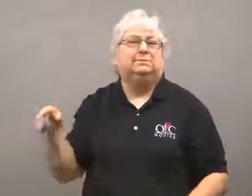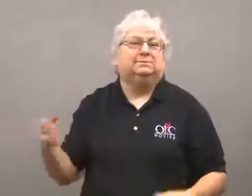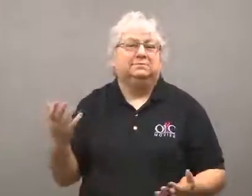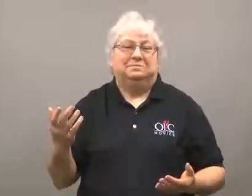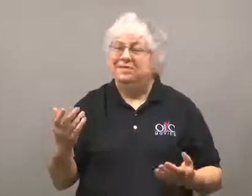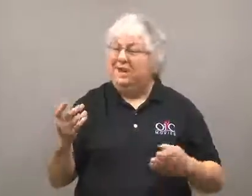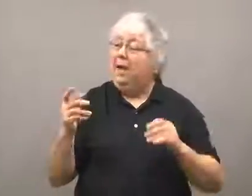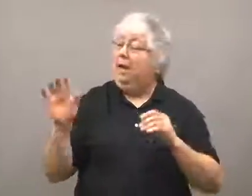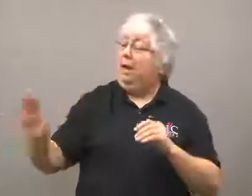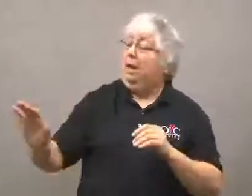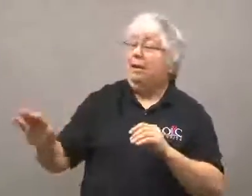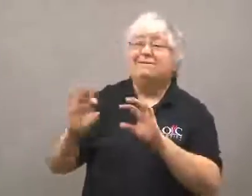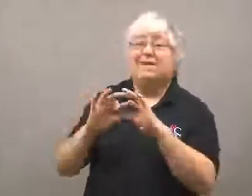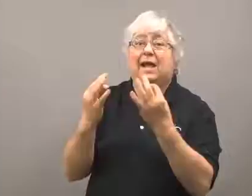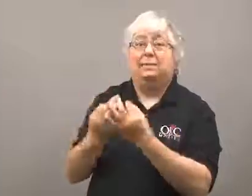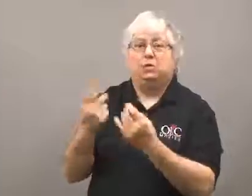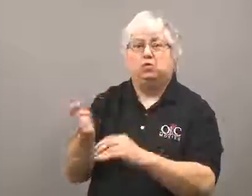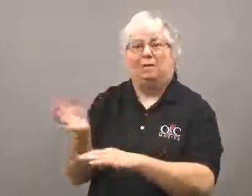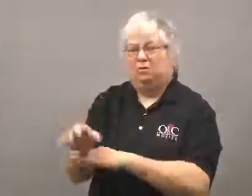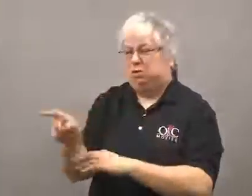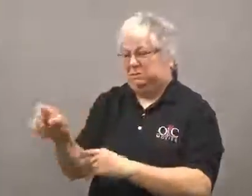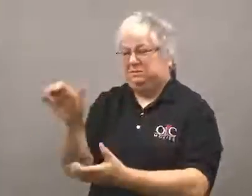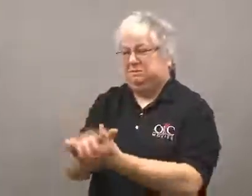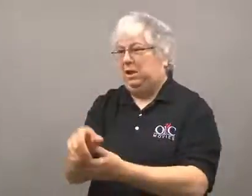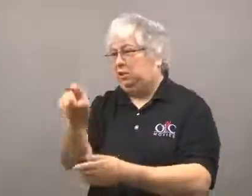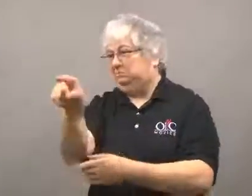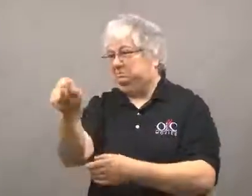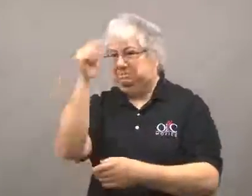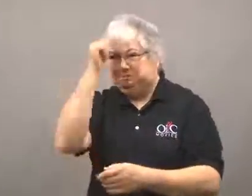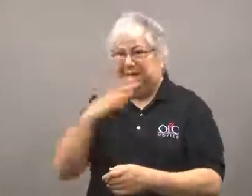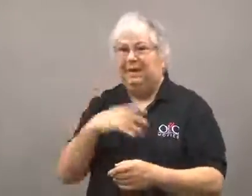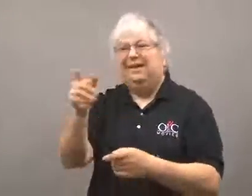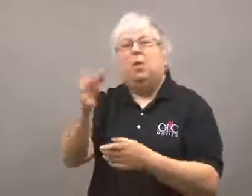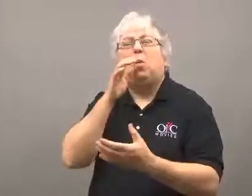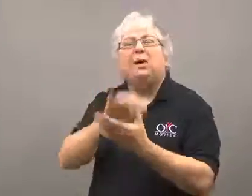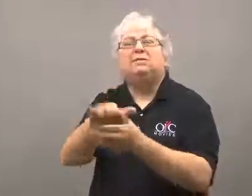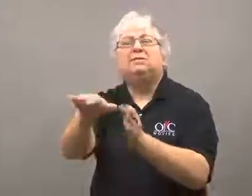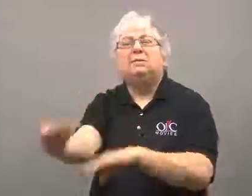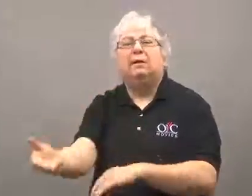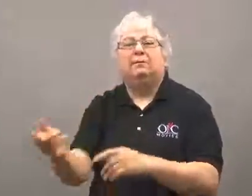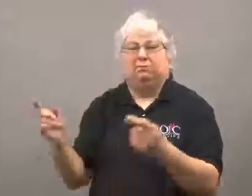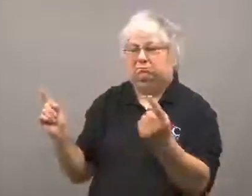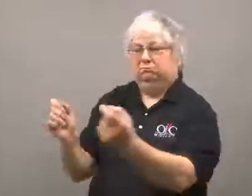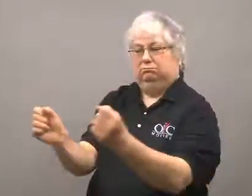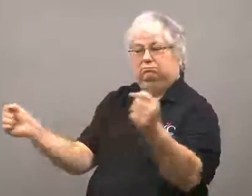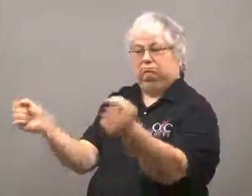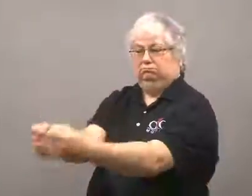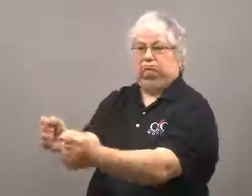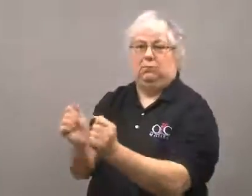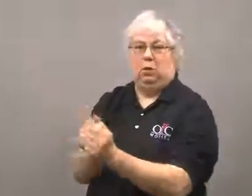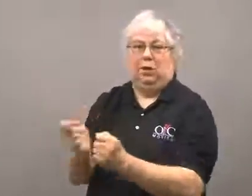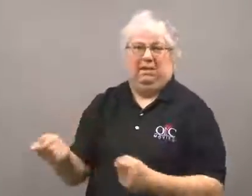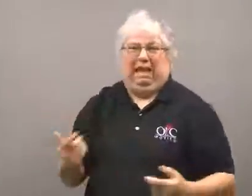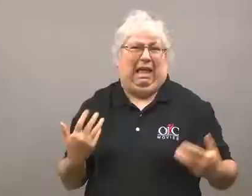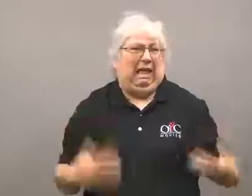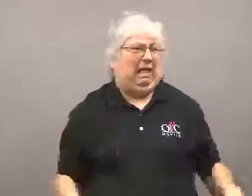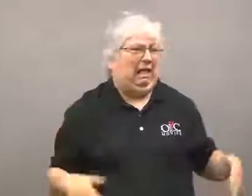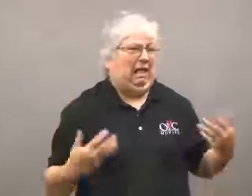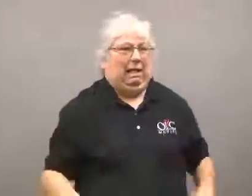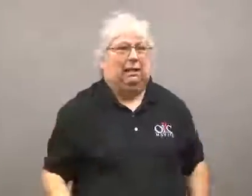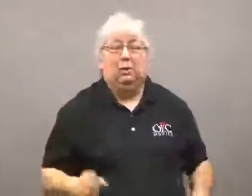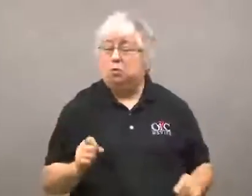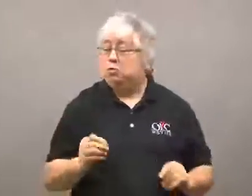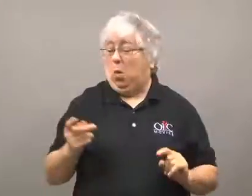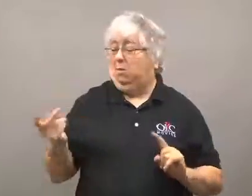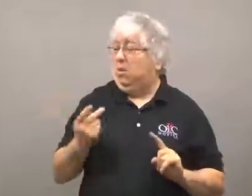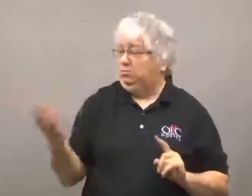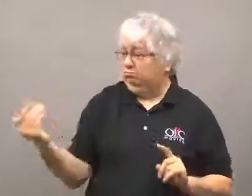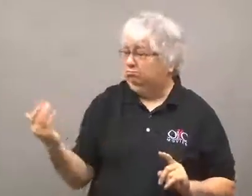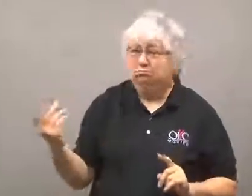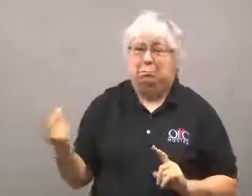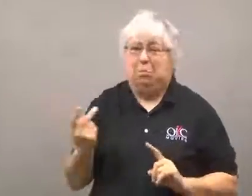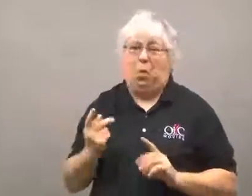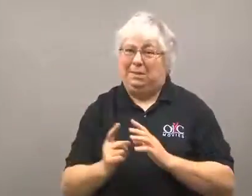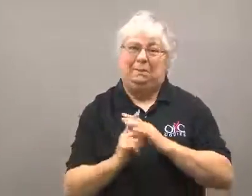Her family was forcing her to marry a widower, and she didn't want to.